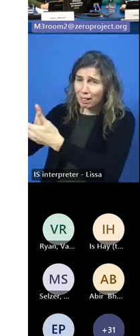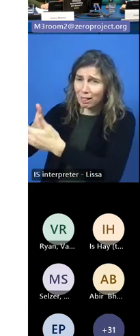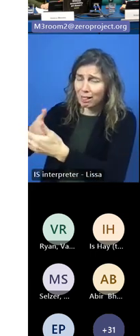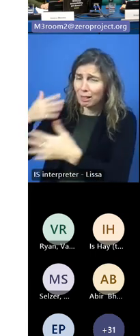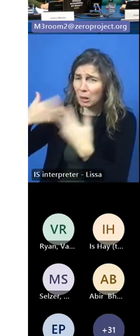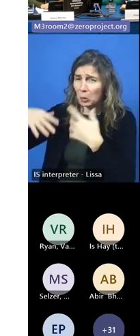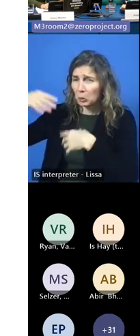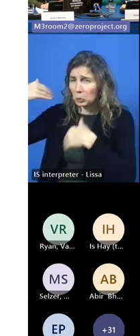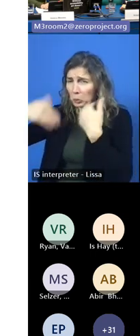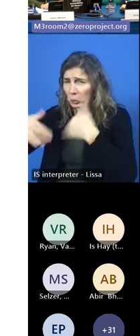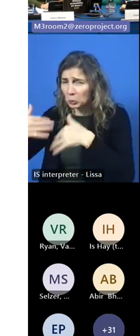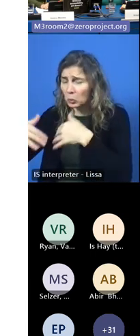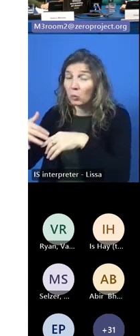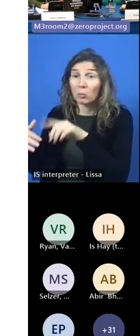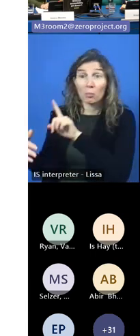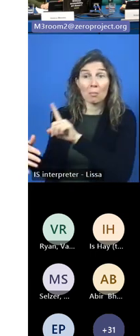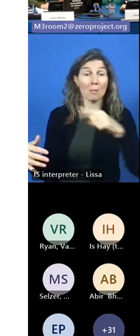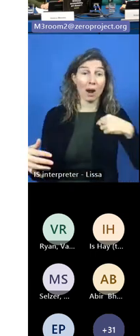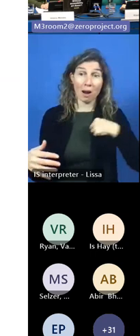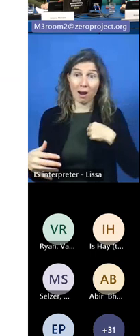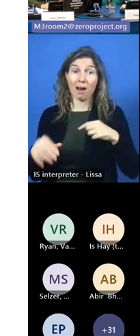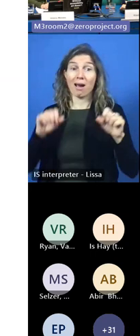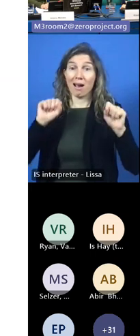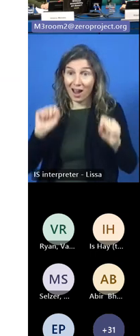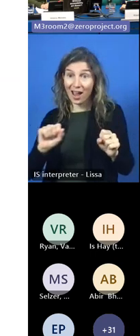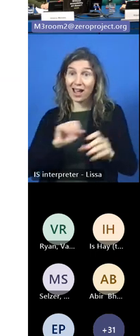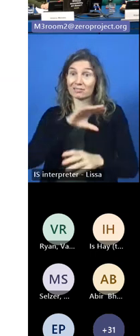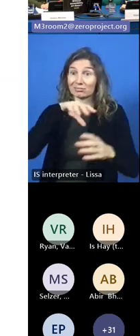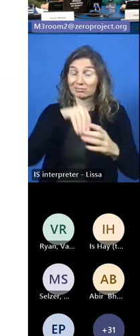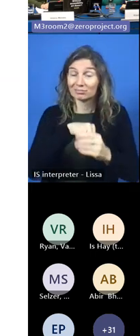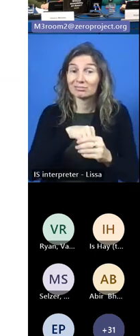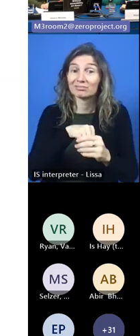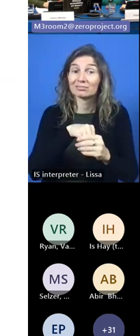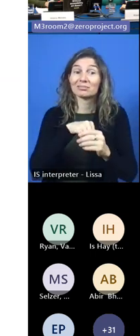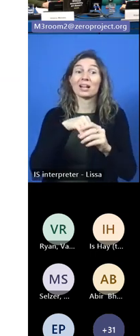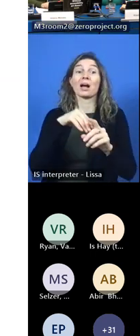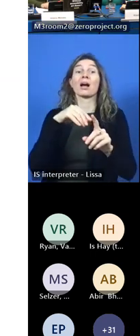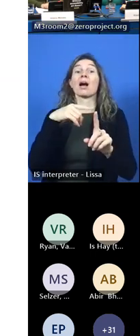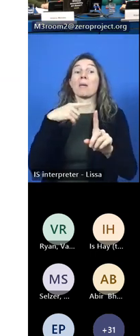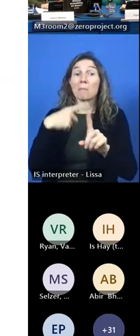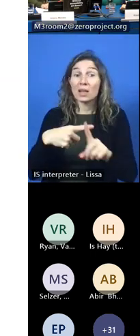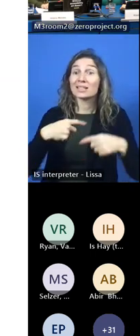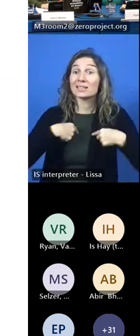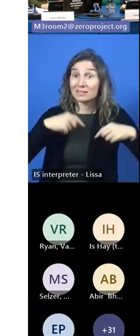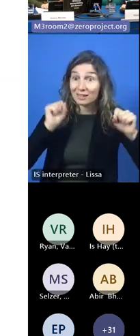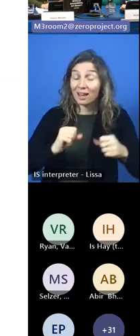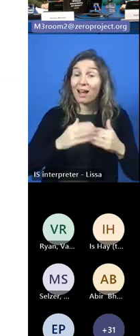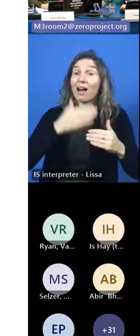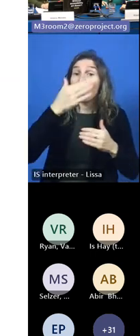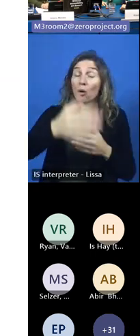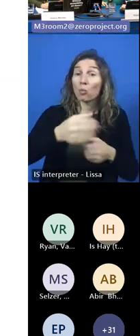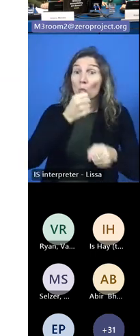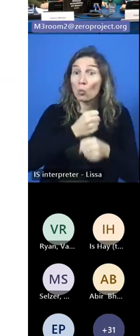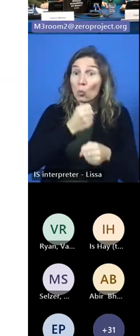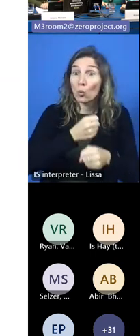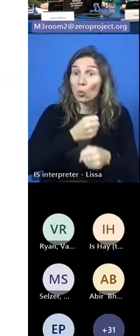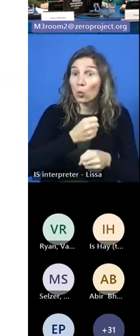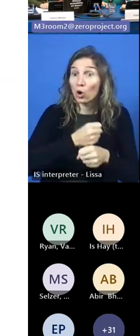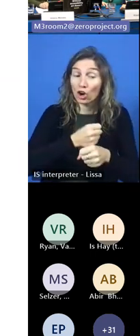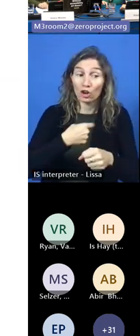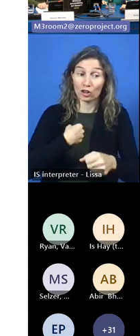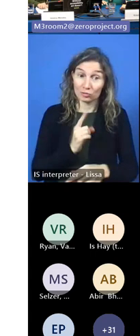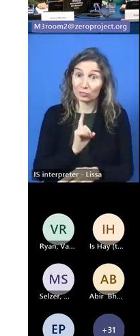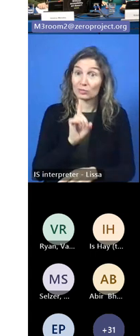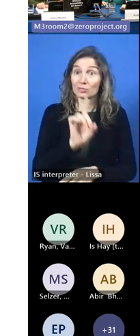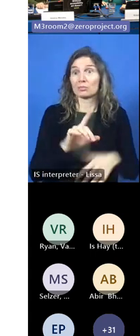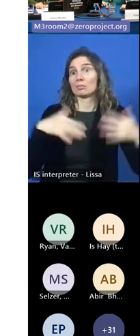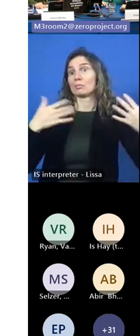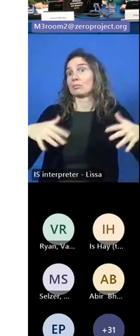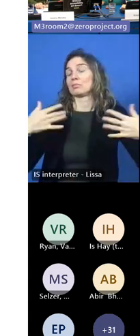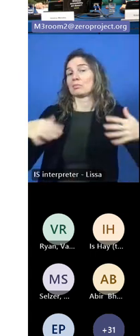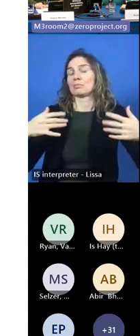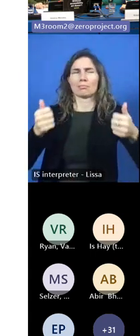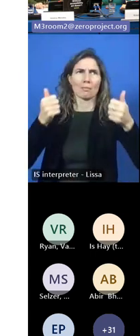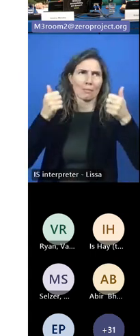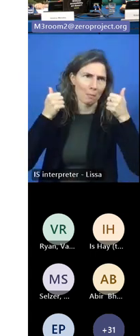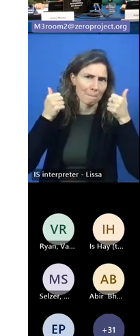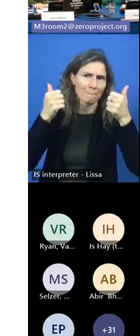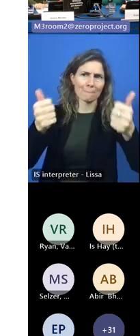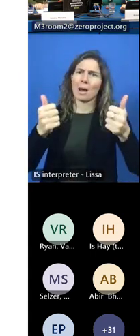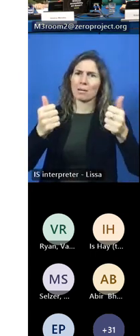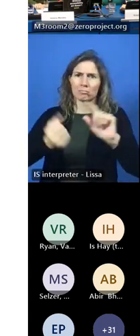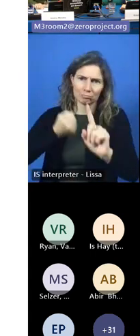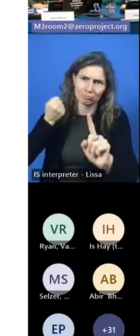also be part of the labour market were huge. JÉSSICA MENDES: (Language Unknown to Captioner)